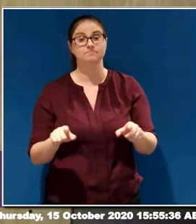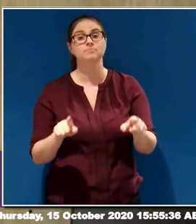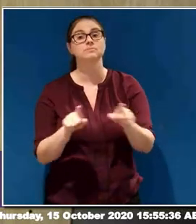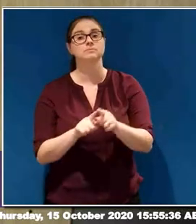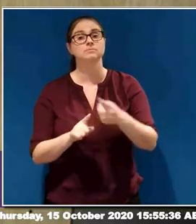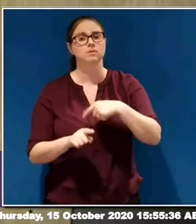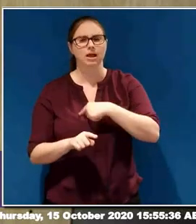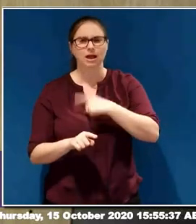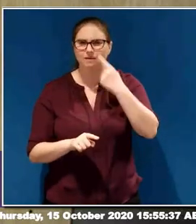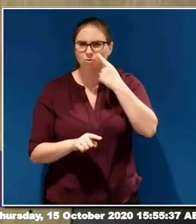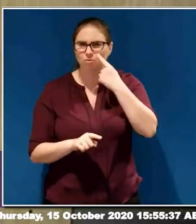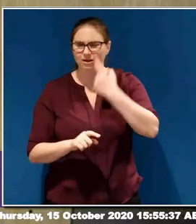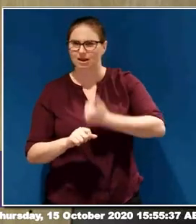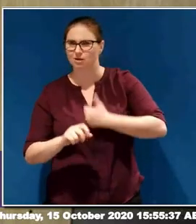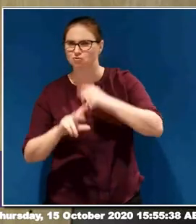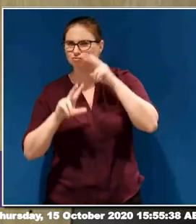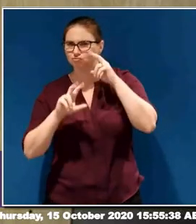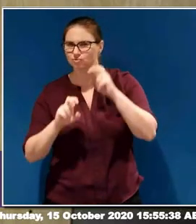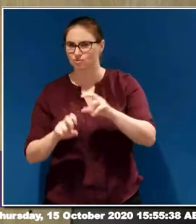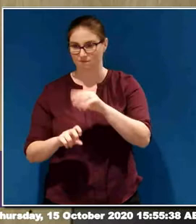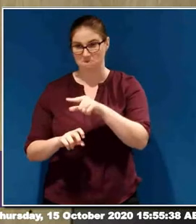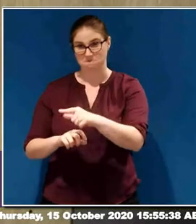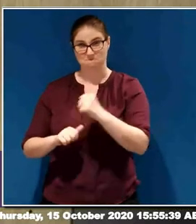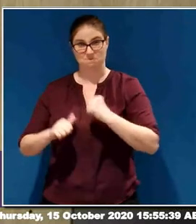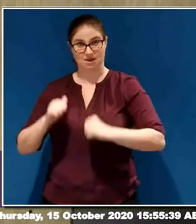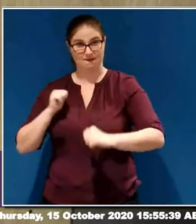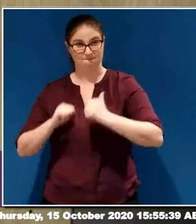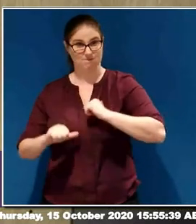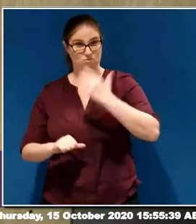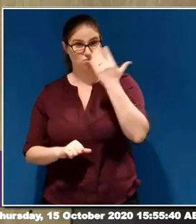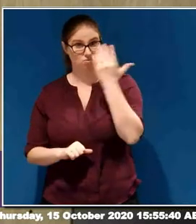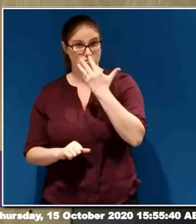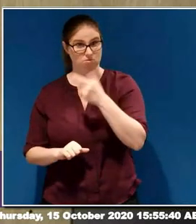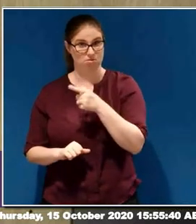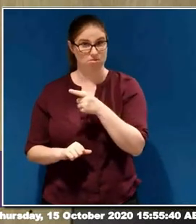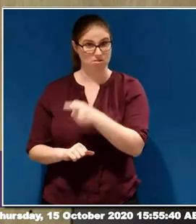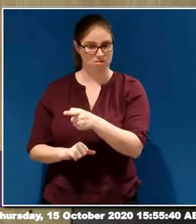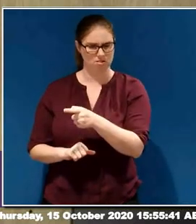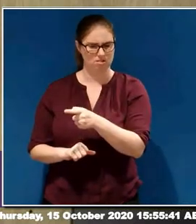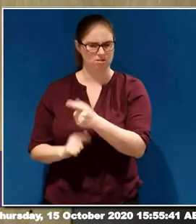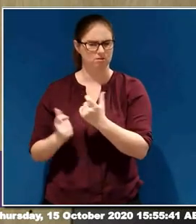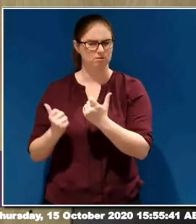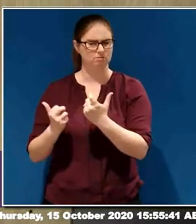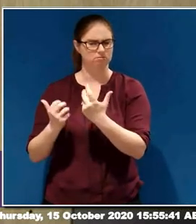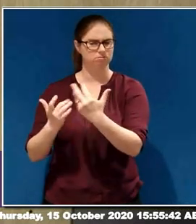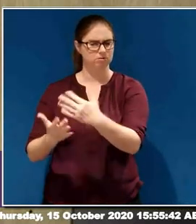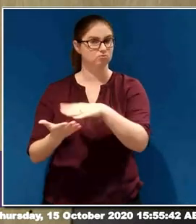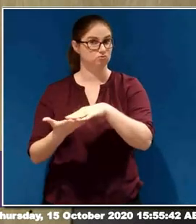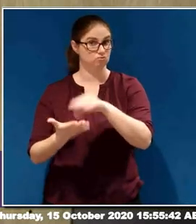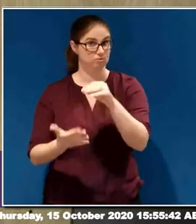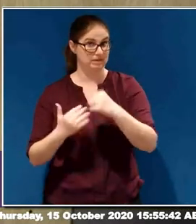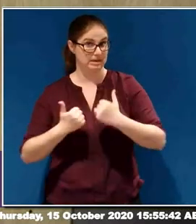of the students that were in our study ended up in juvenile detention.